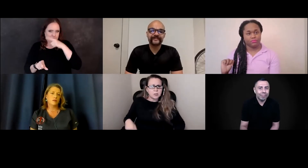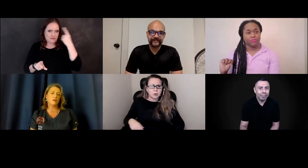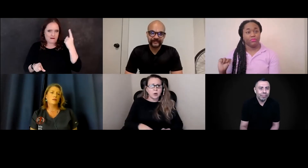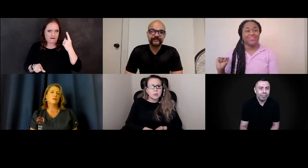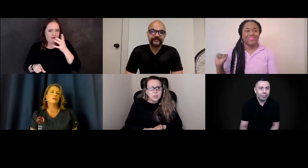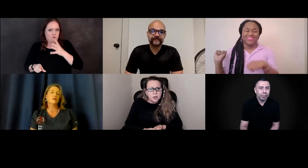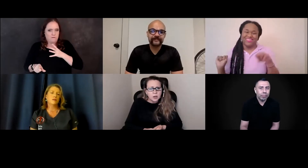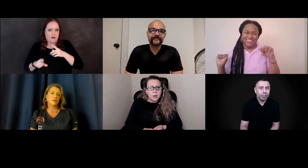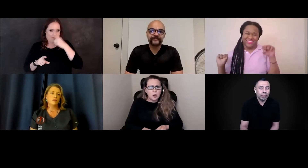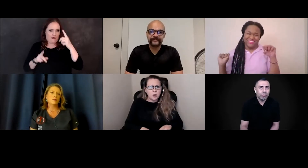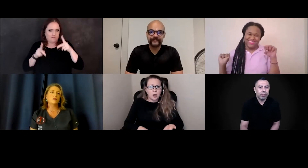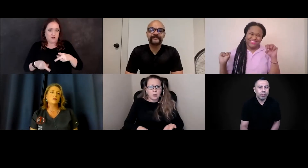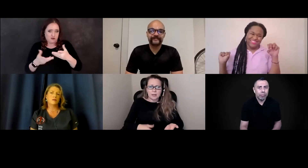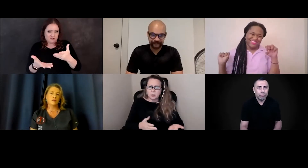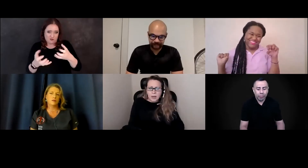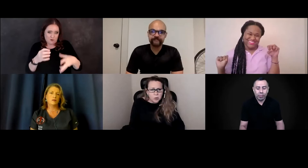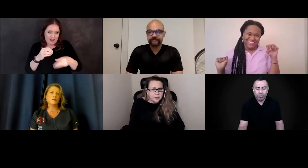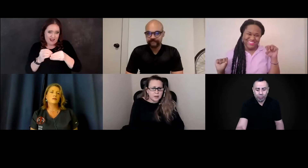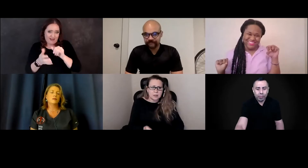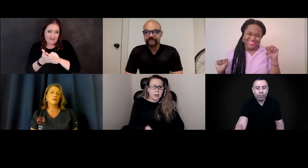your culture as a Black woman Black person.